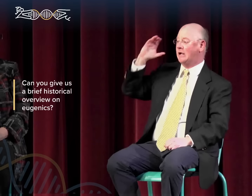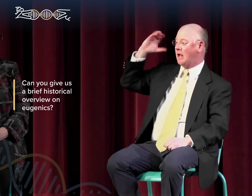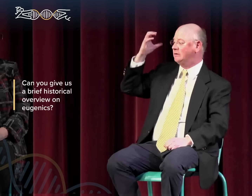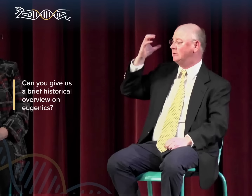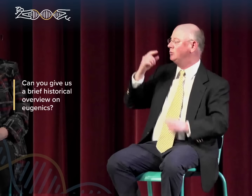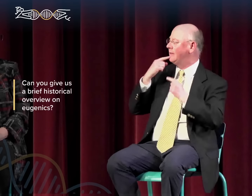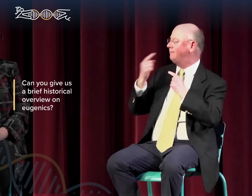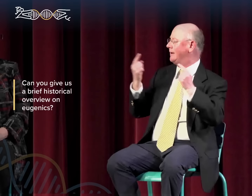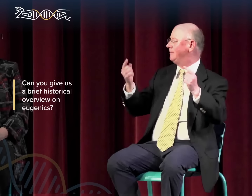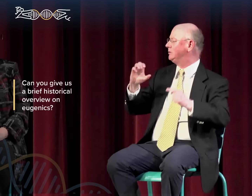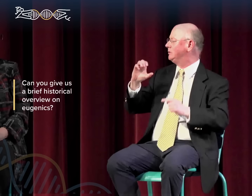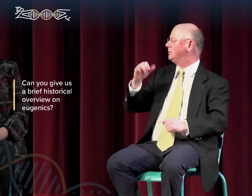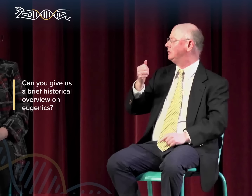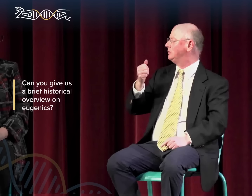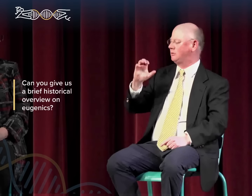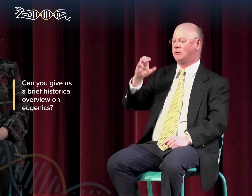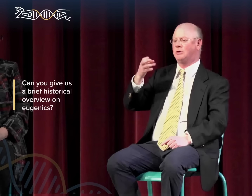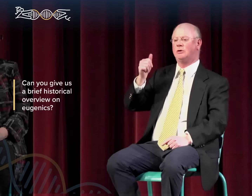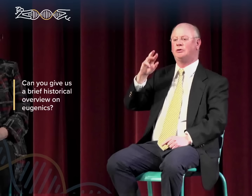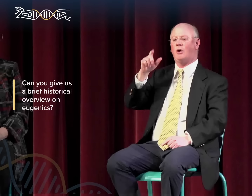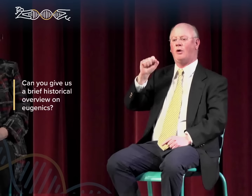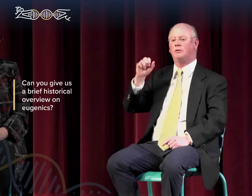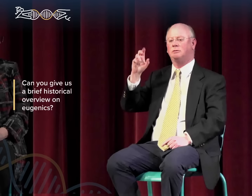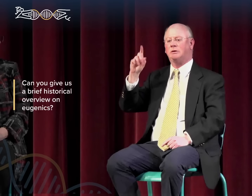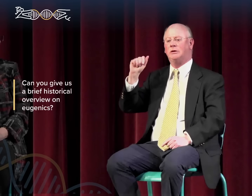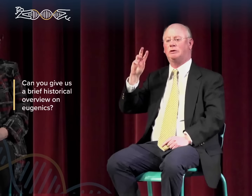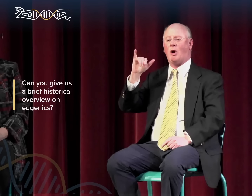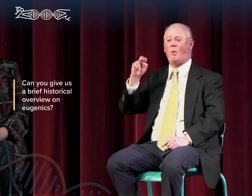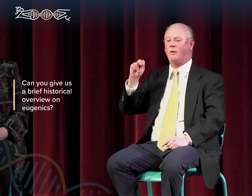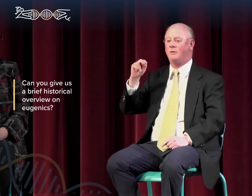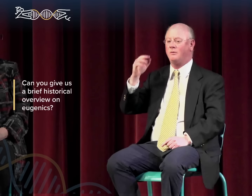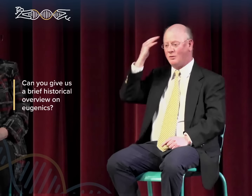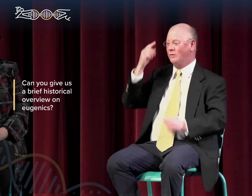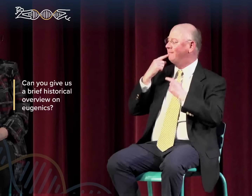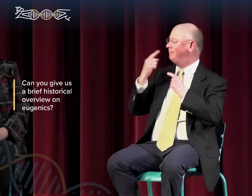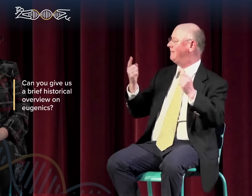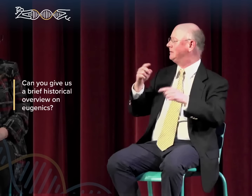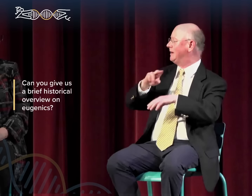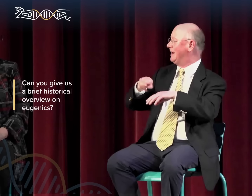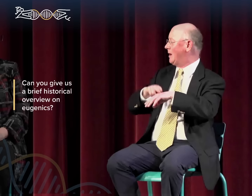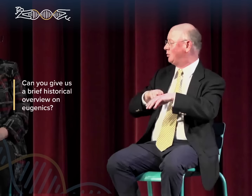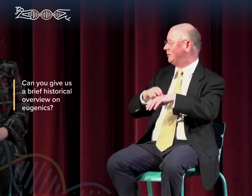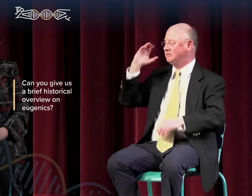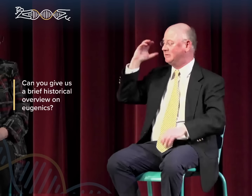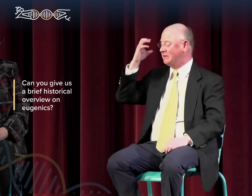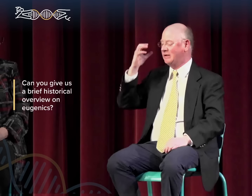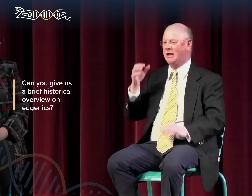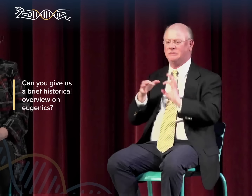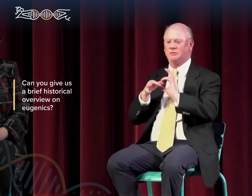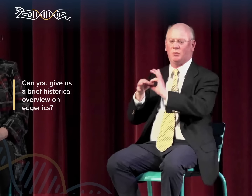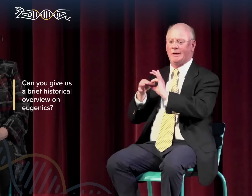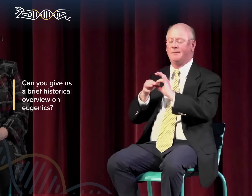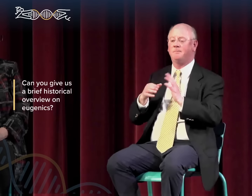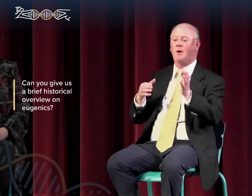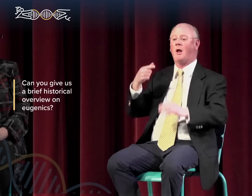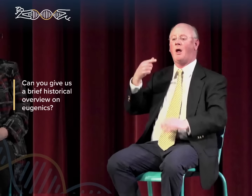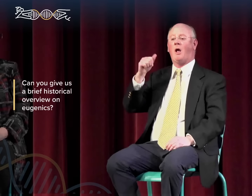He was cousin to famous scientist Charles Darwin.